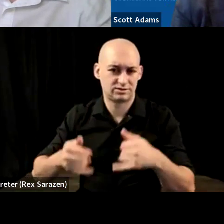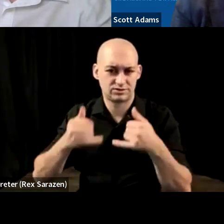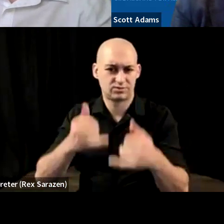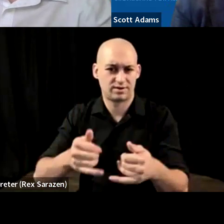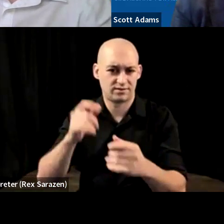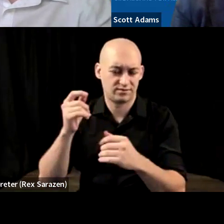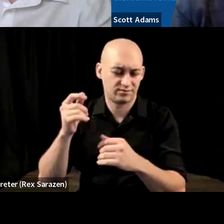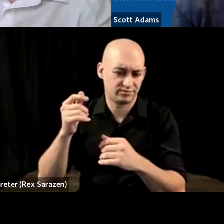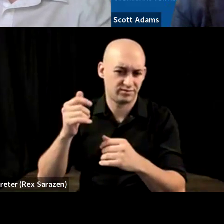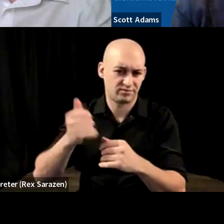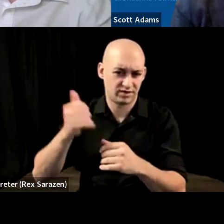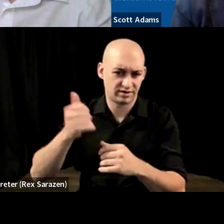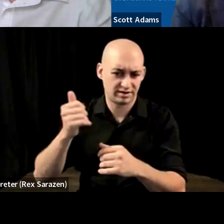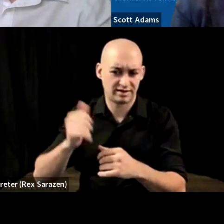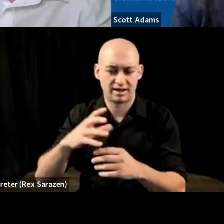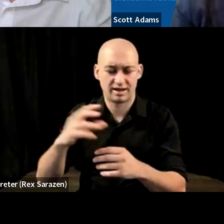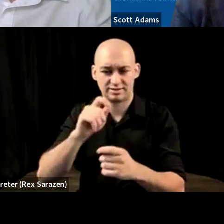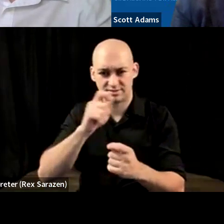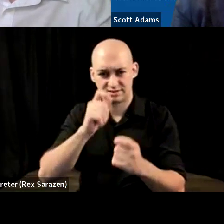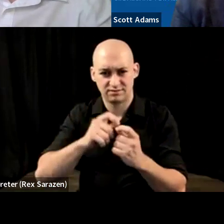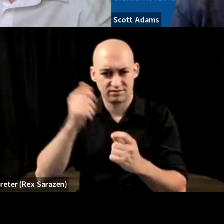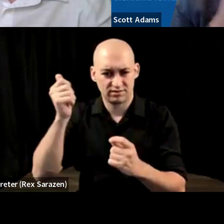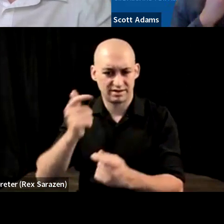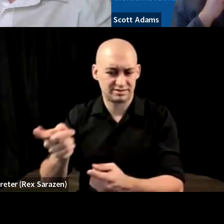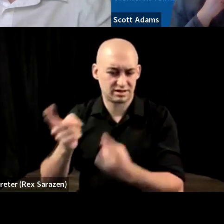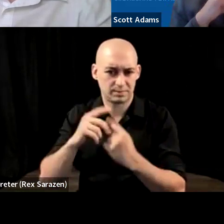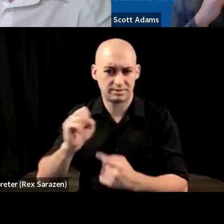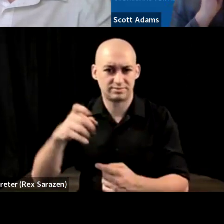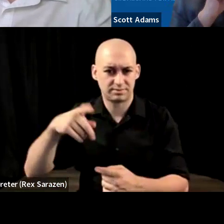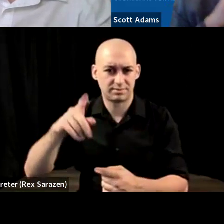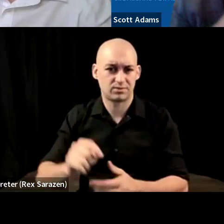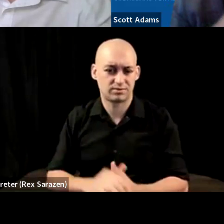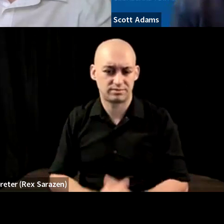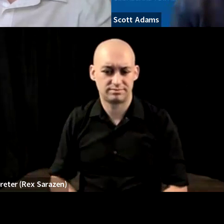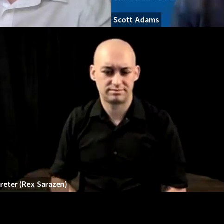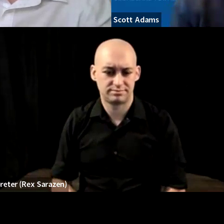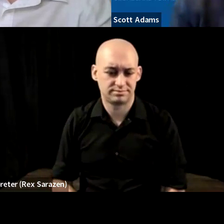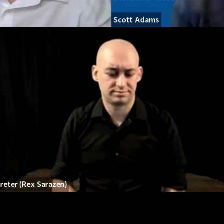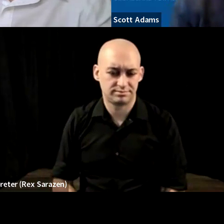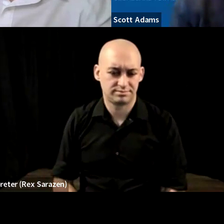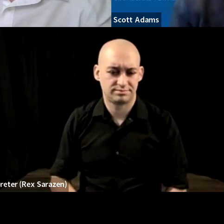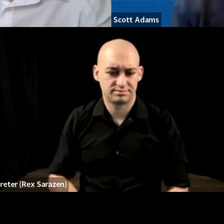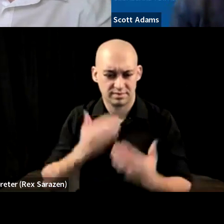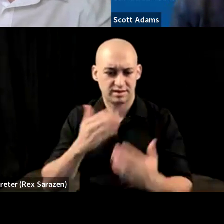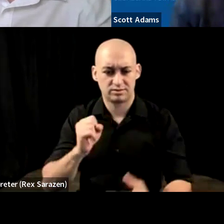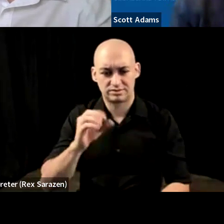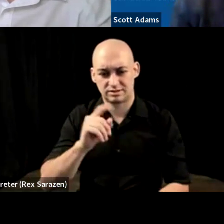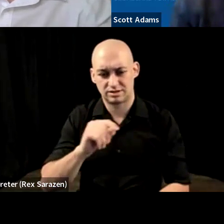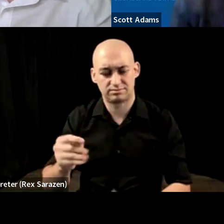NTI funding that's coming up in September. Hmm. Thank you, Scott. I want to share that